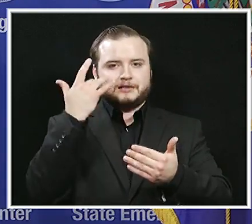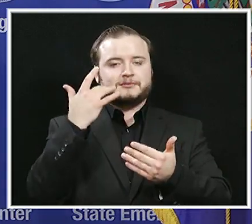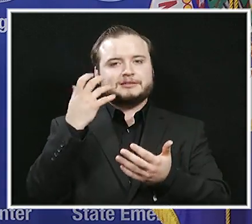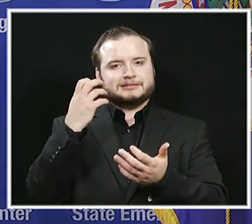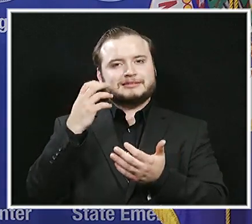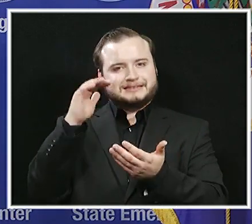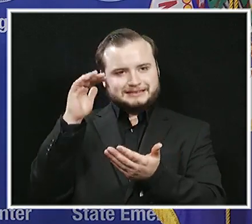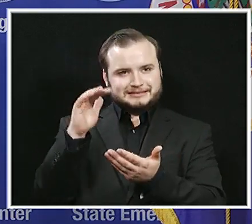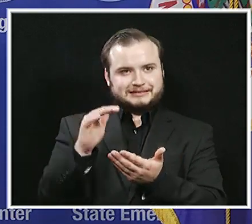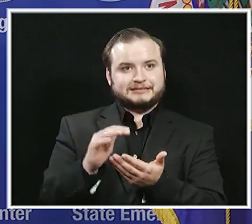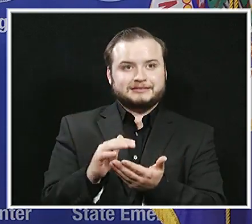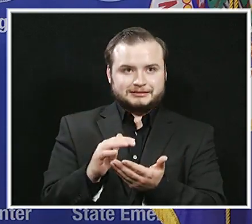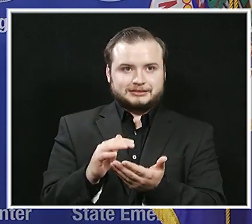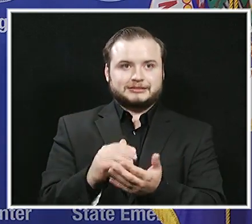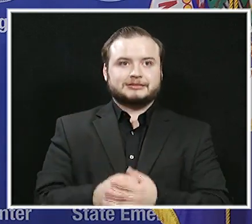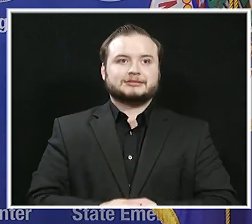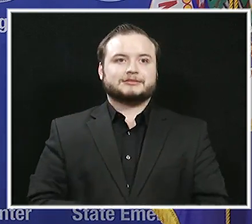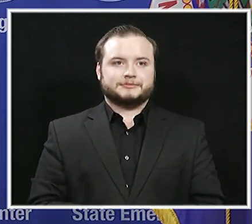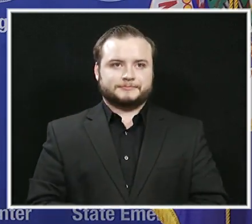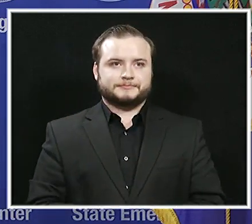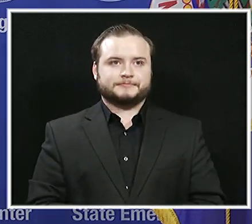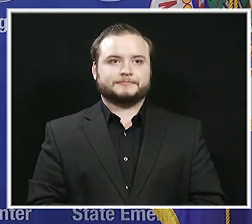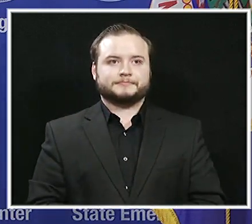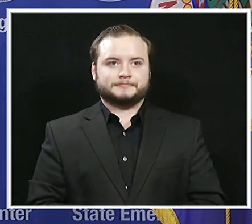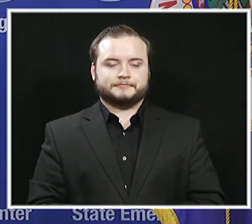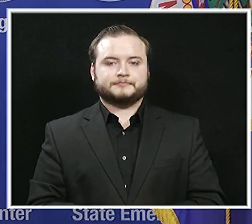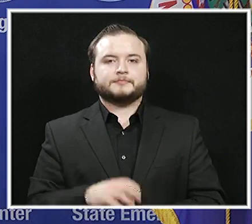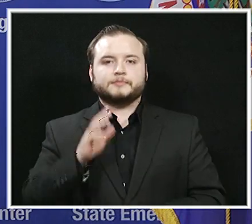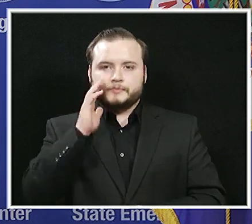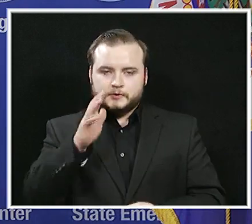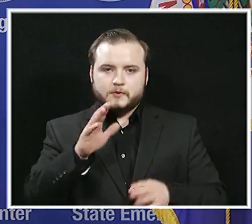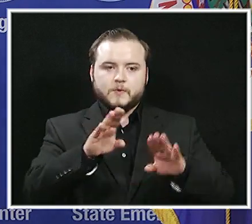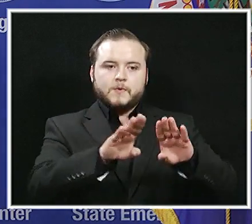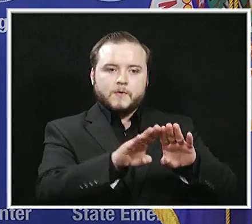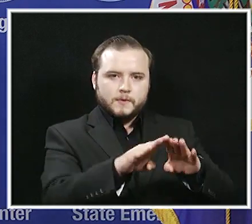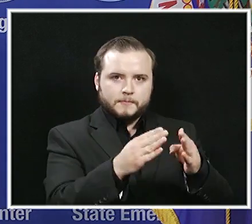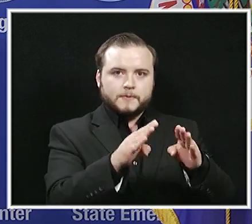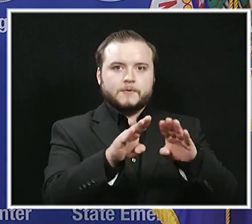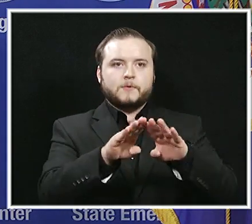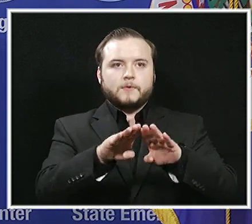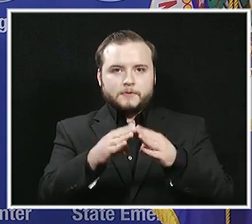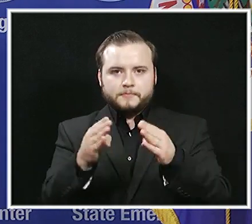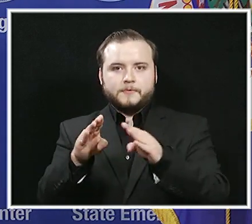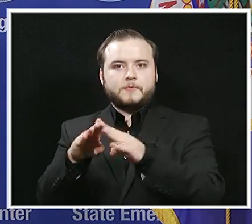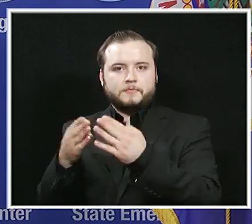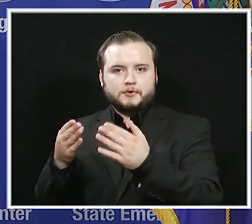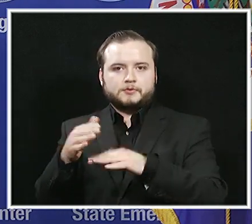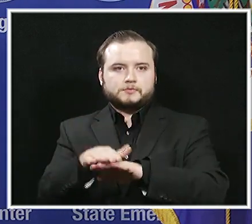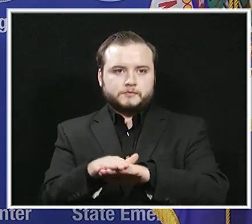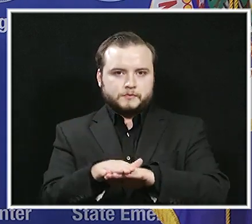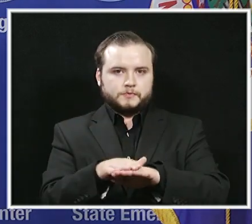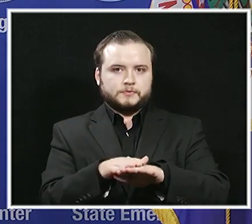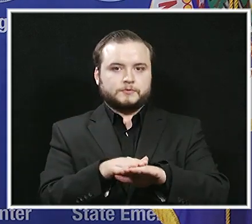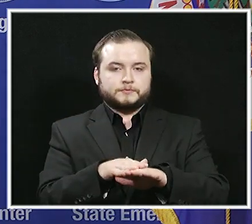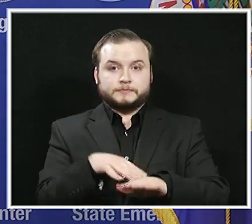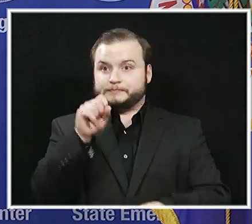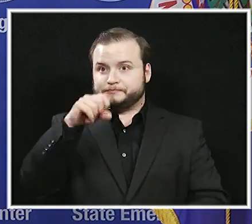and that, but that we reduce this economic pain to as low as we can just like we're reducing the number of infections. And I don't think we've split on that. I